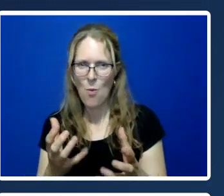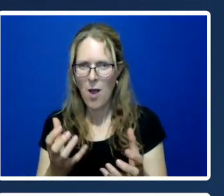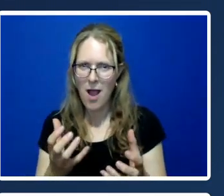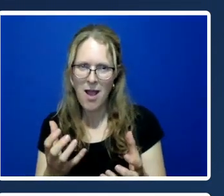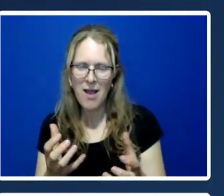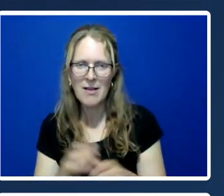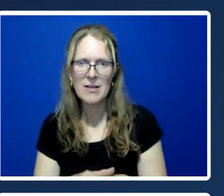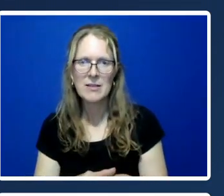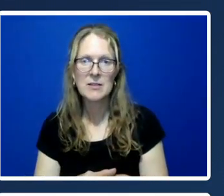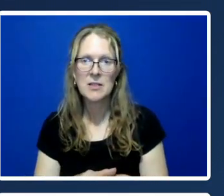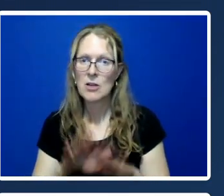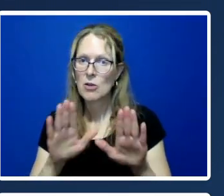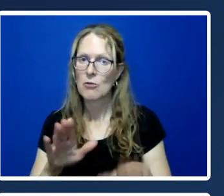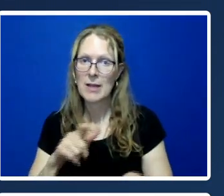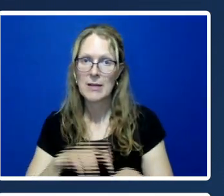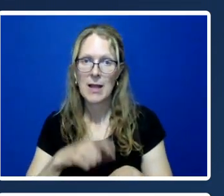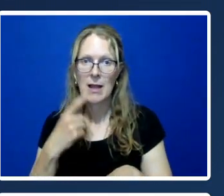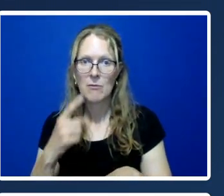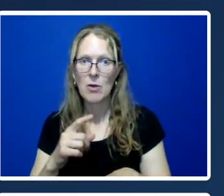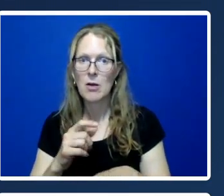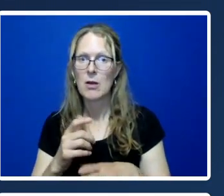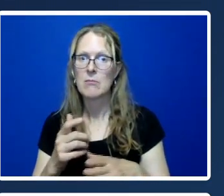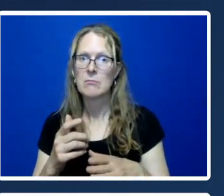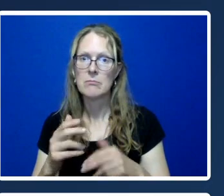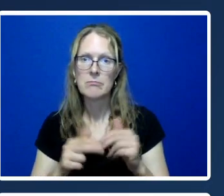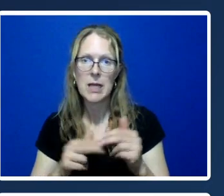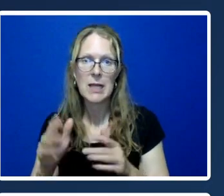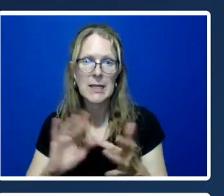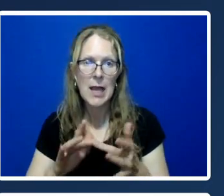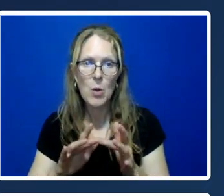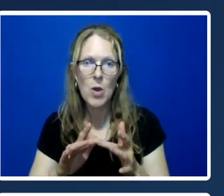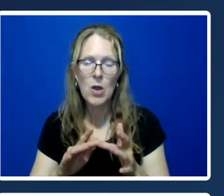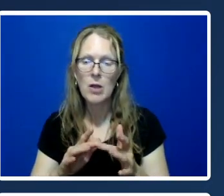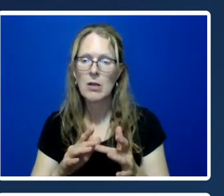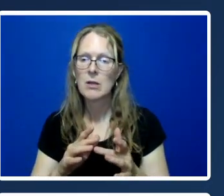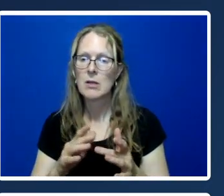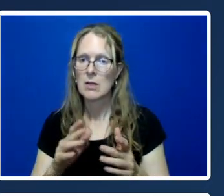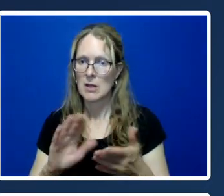building networks -- and the community can see the youth's work and contribution. And ultimately,